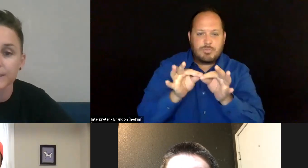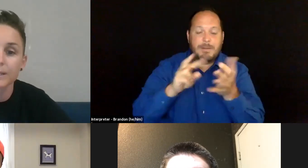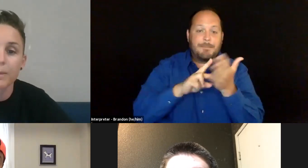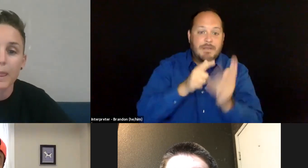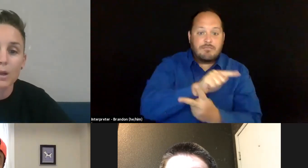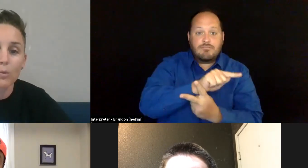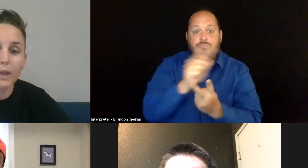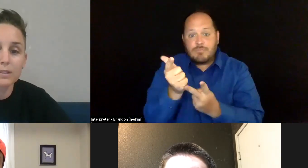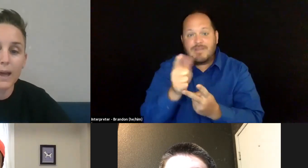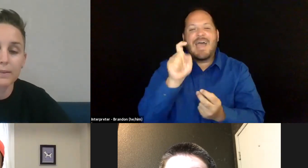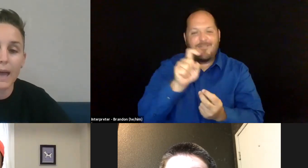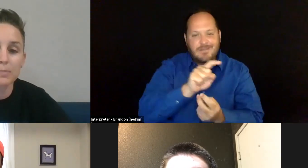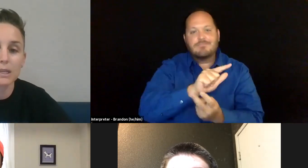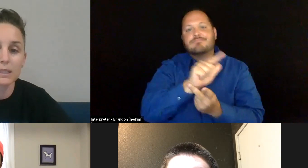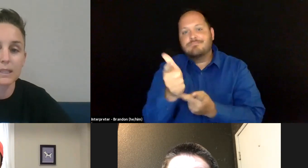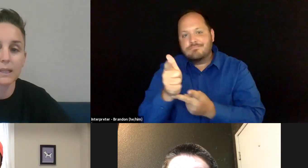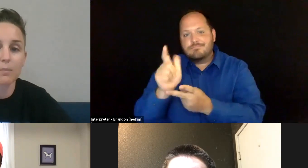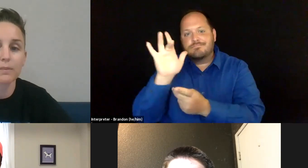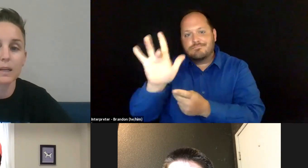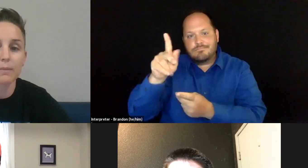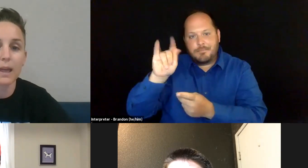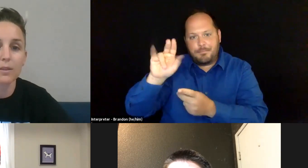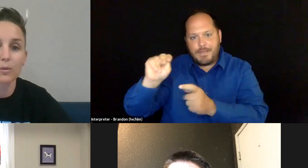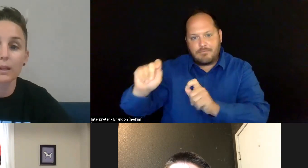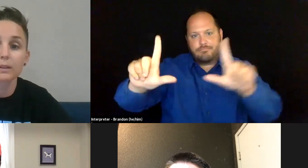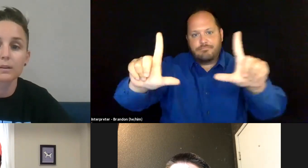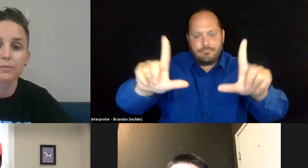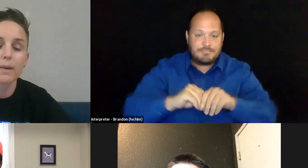If anyone wants ASL interpretation to ask questions,